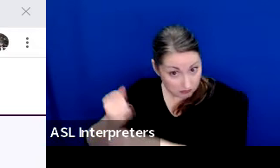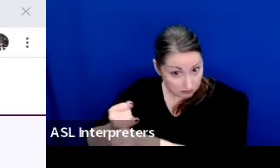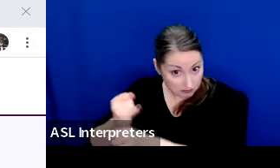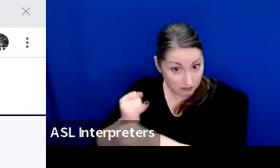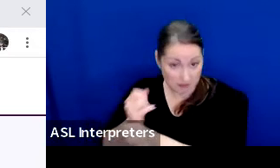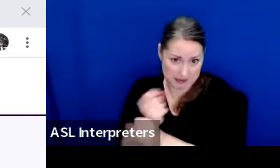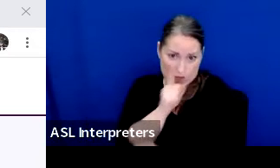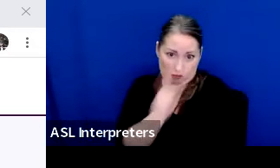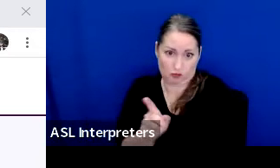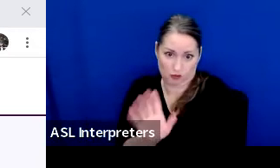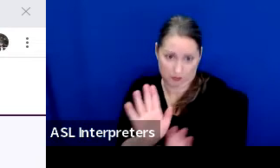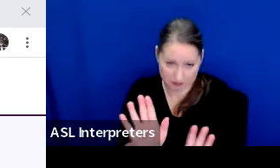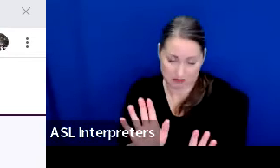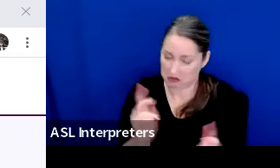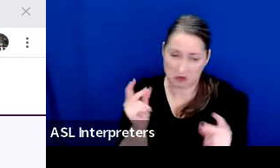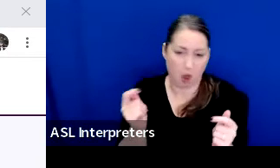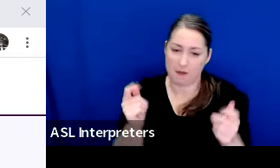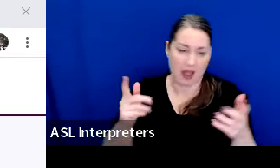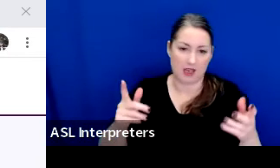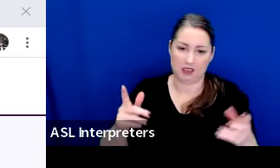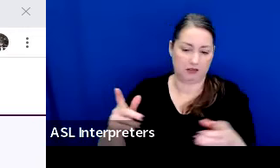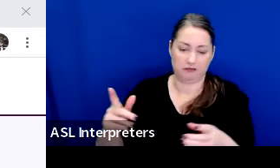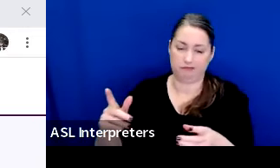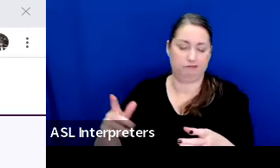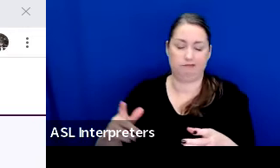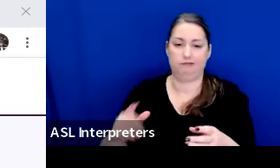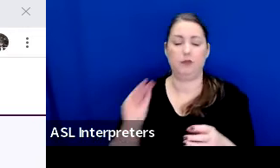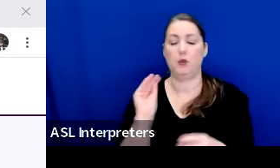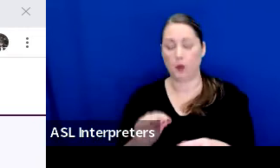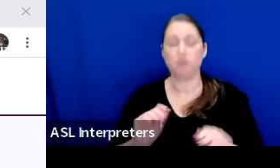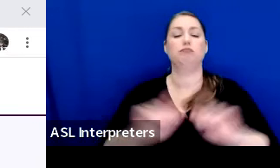so that's something that is, I recommend is if you can find a web page